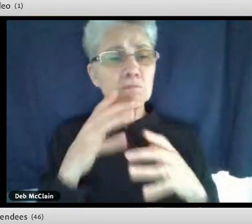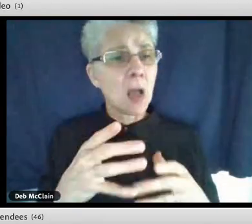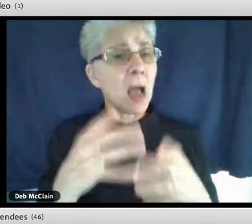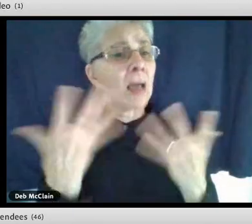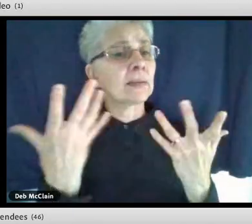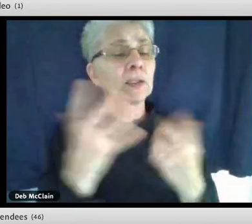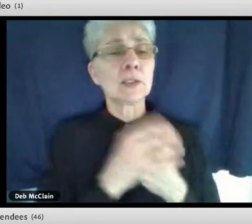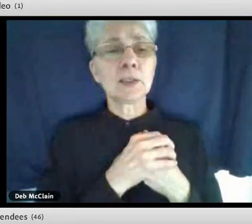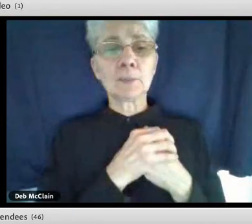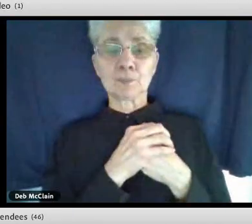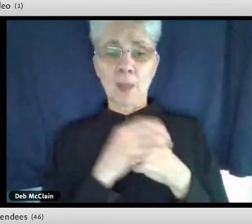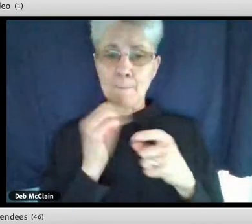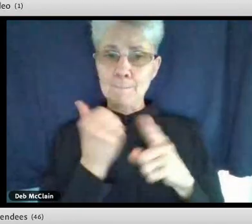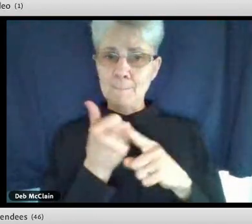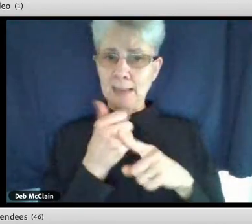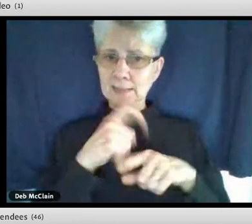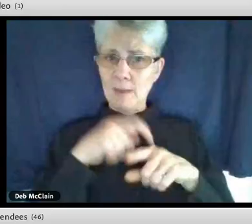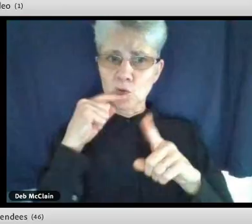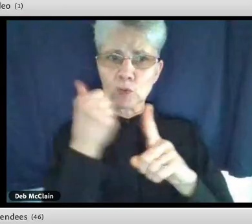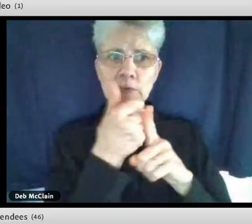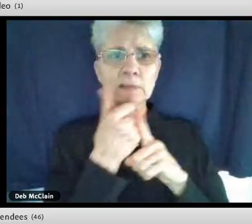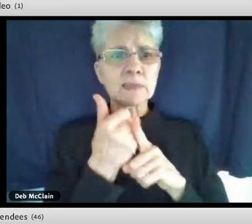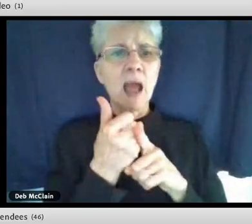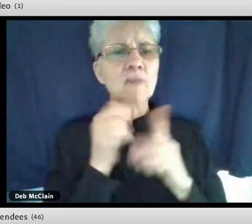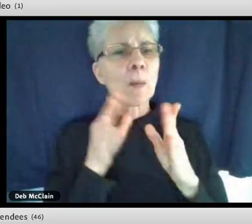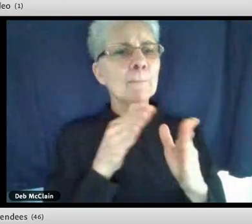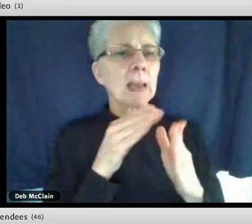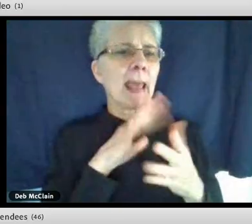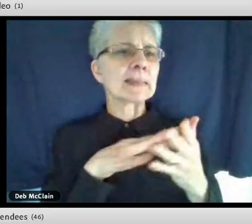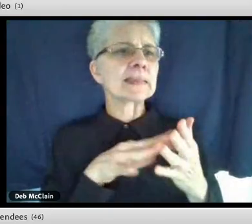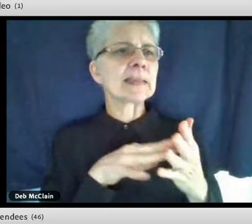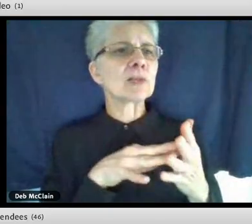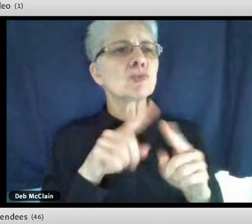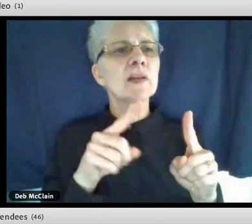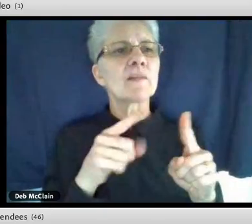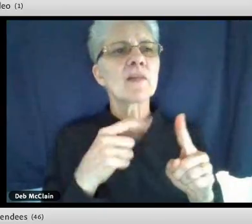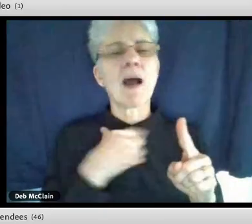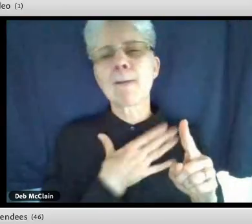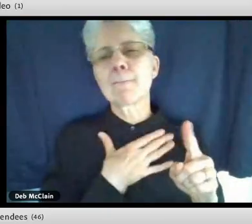I am so blessed that I can work from home, but I found out that I have to make a schedule for myself.